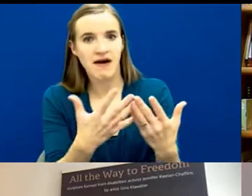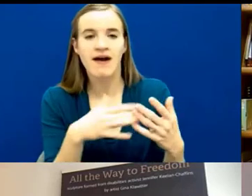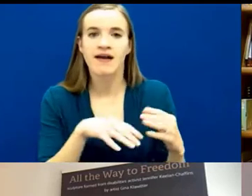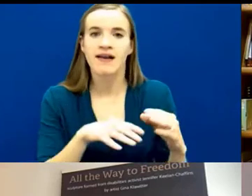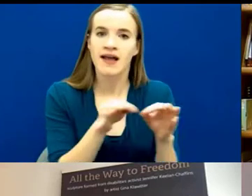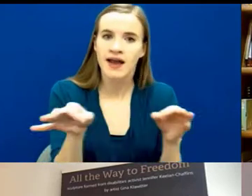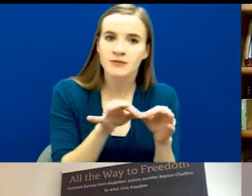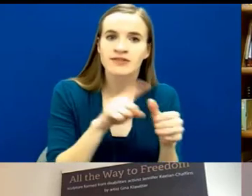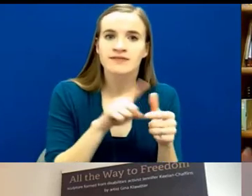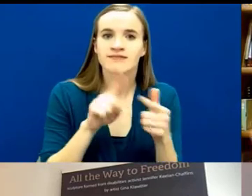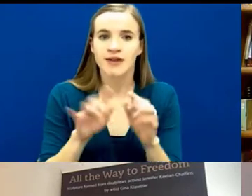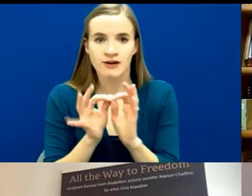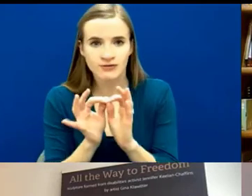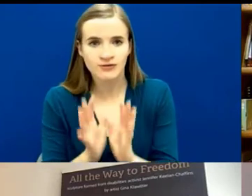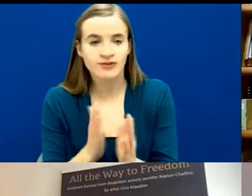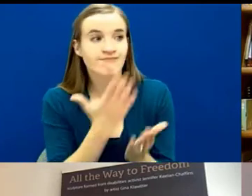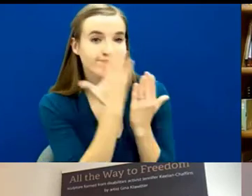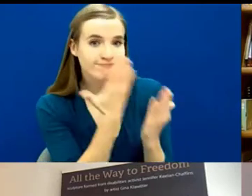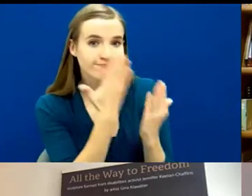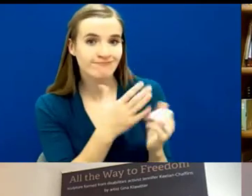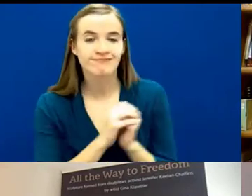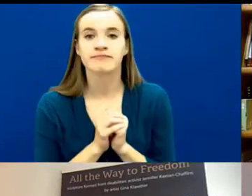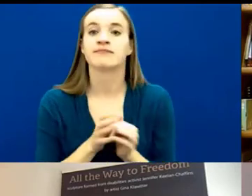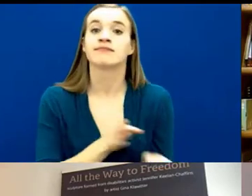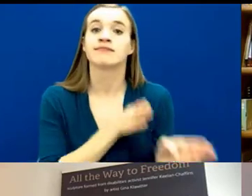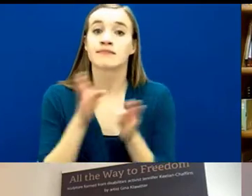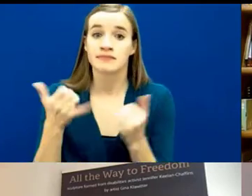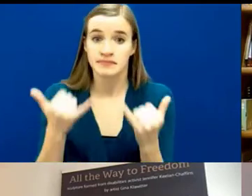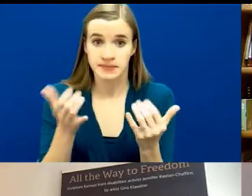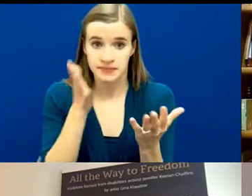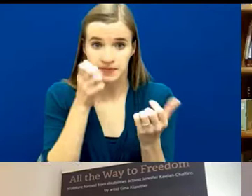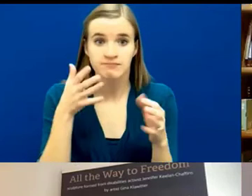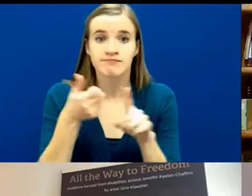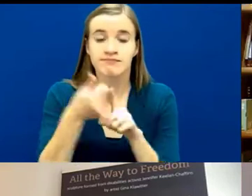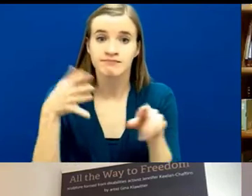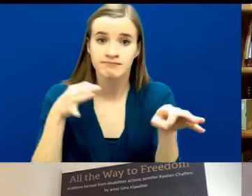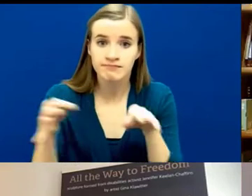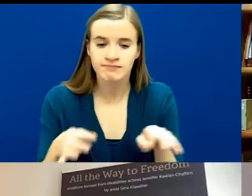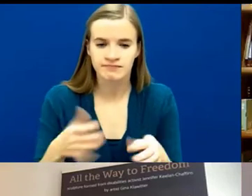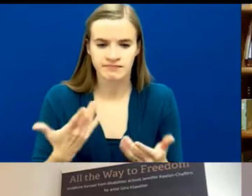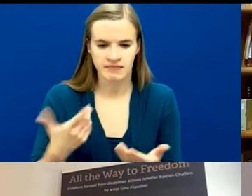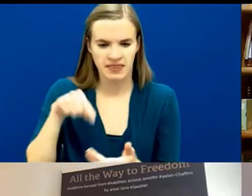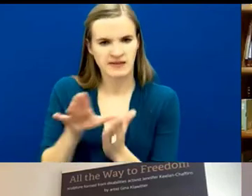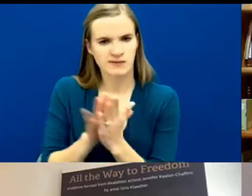appreciate. So I wanted to talk about how I came into this book, and about how